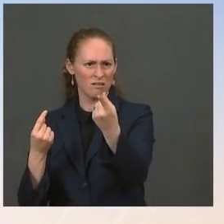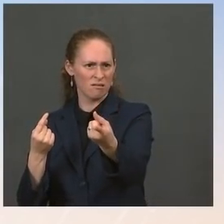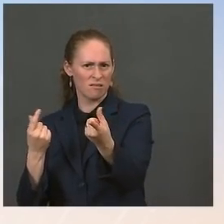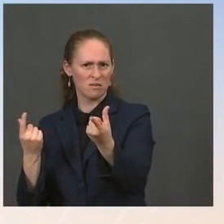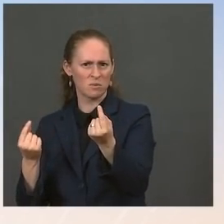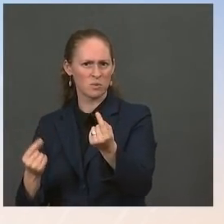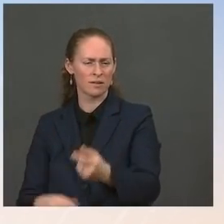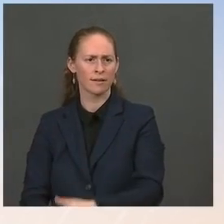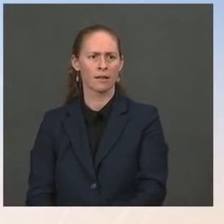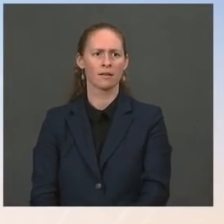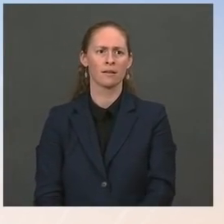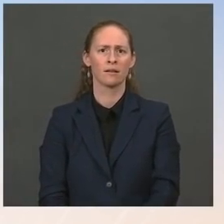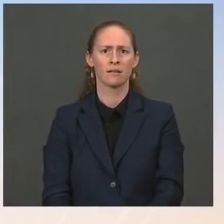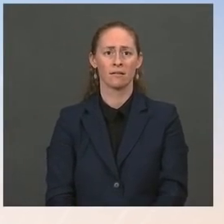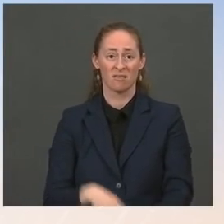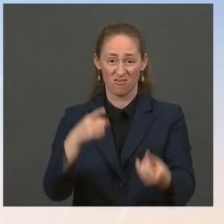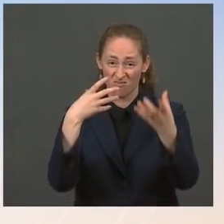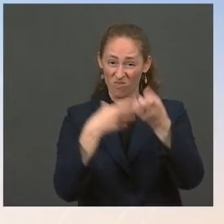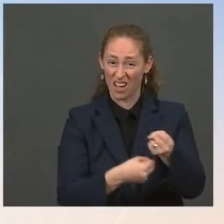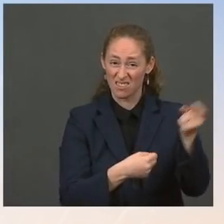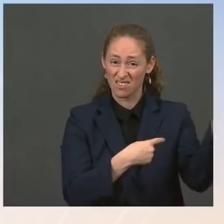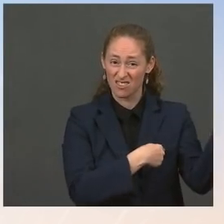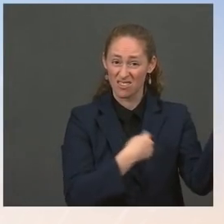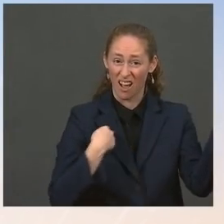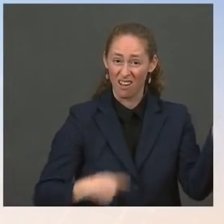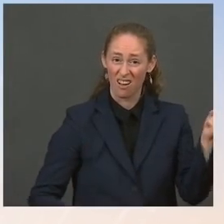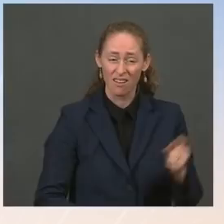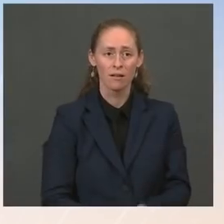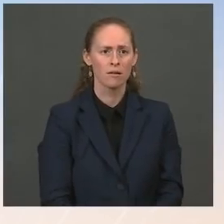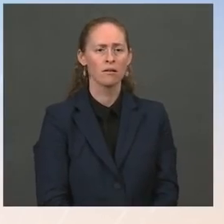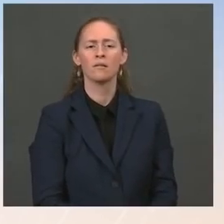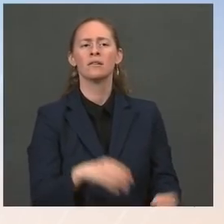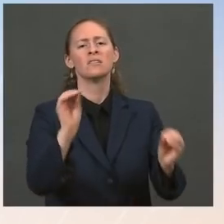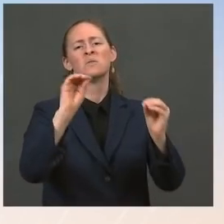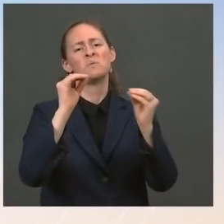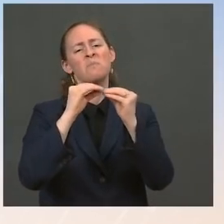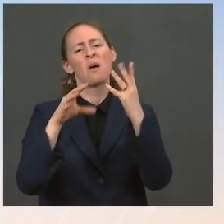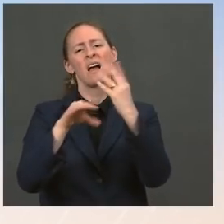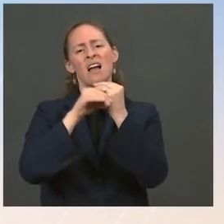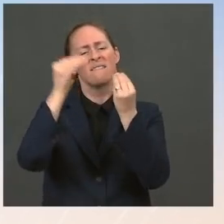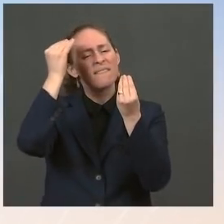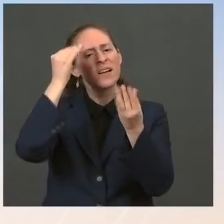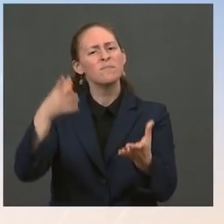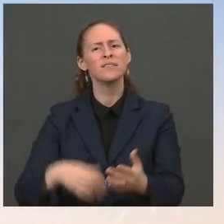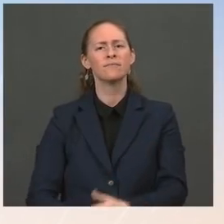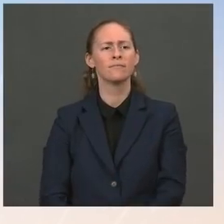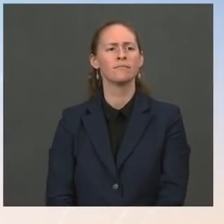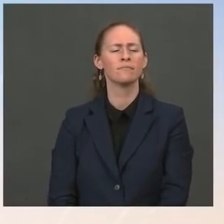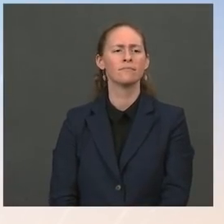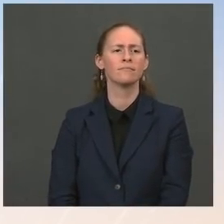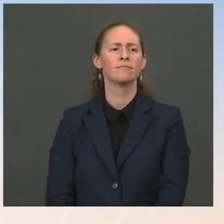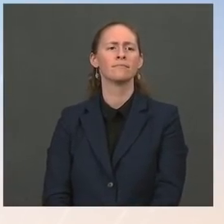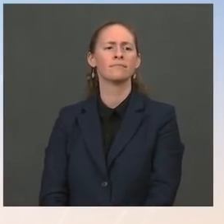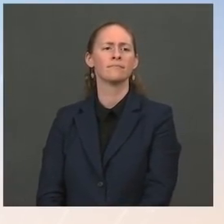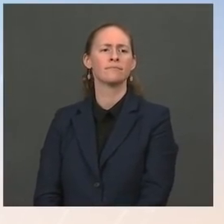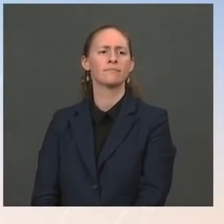I don't think I have anything more to add to what he said. The Press: Can I -- can I just follow up? Ms. Psaki: Go ahead. The Press: How concerned are you that these recent activities might actually escalate and then draw the U.S.